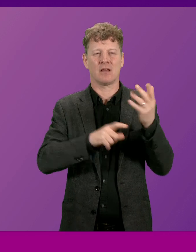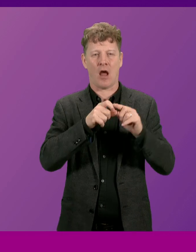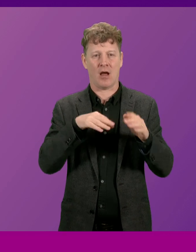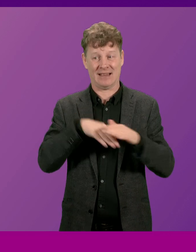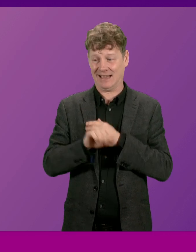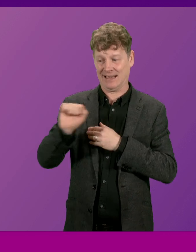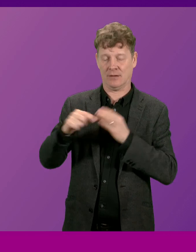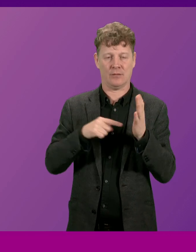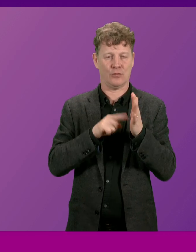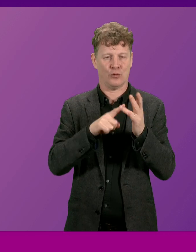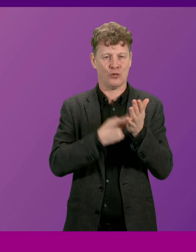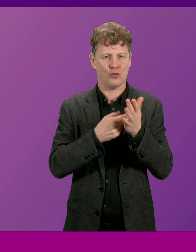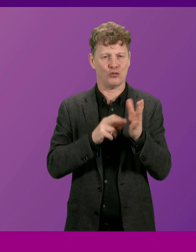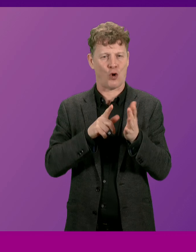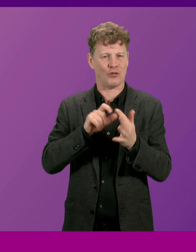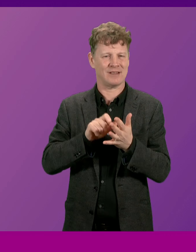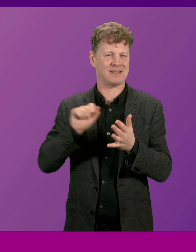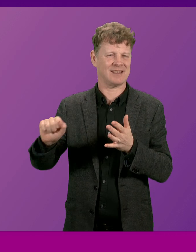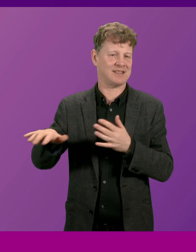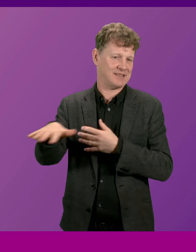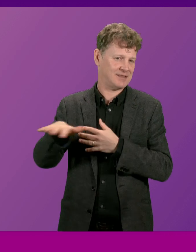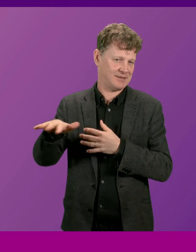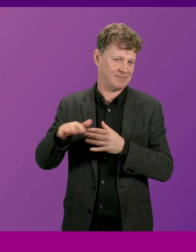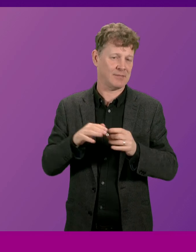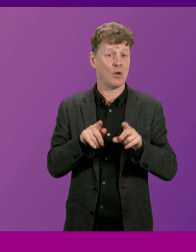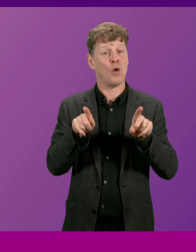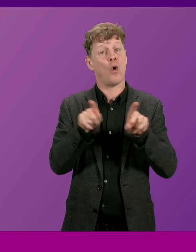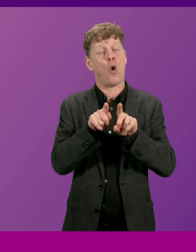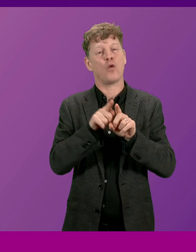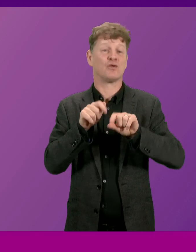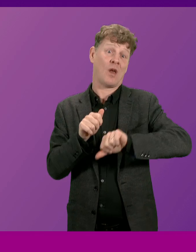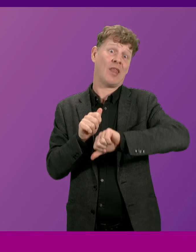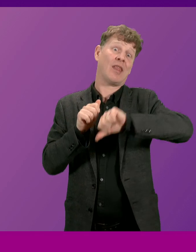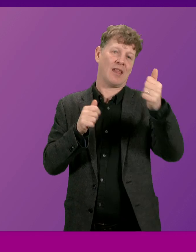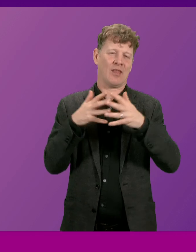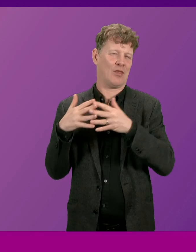Torrance’s constituency and at the Arnish site in the Western Isles,